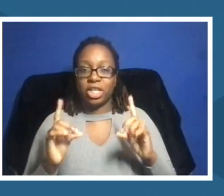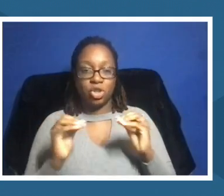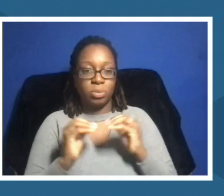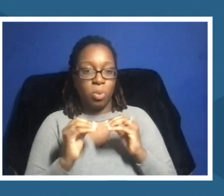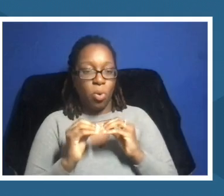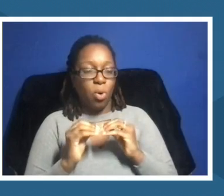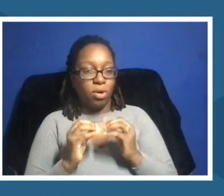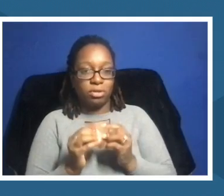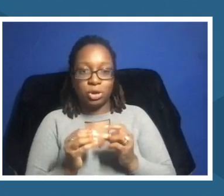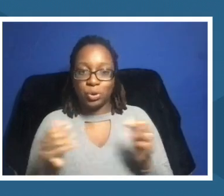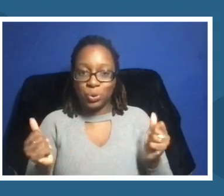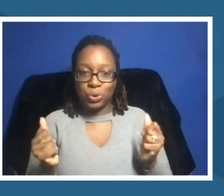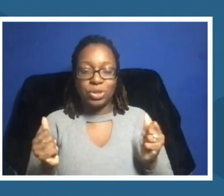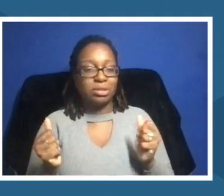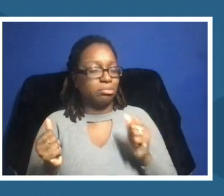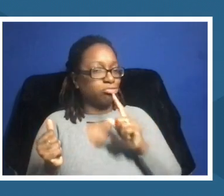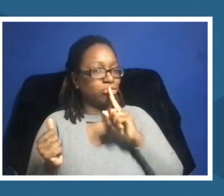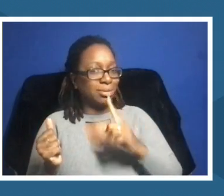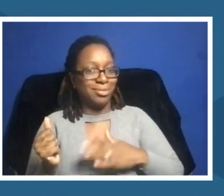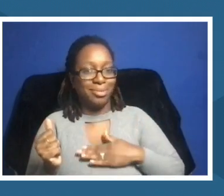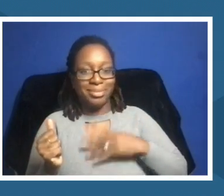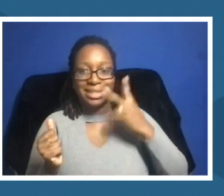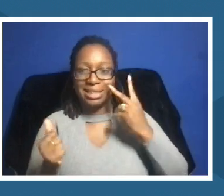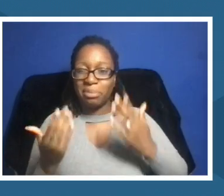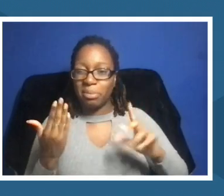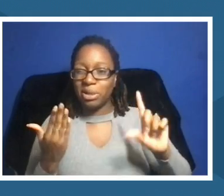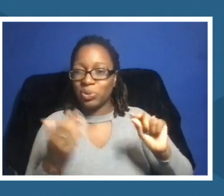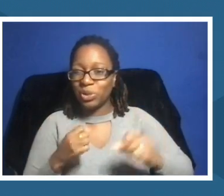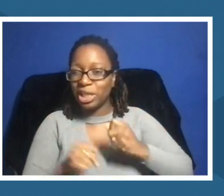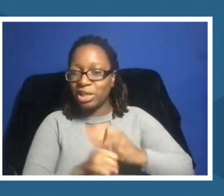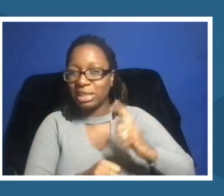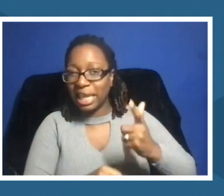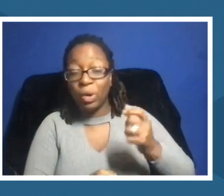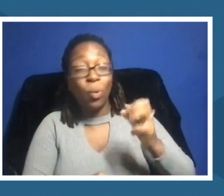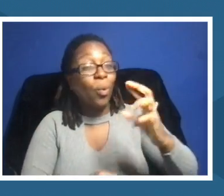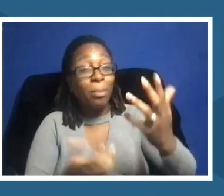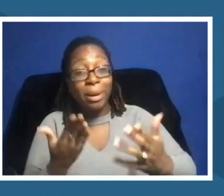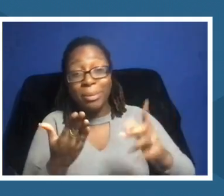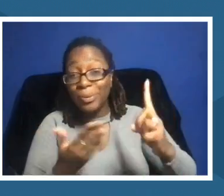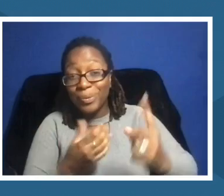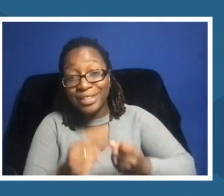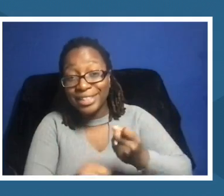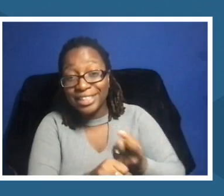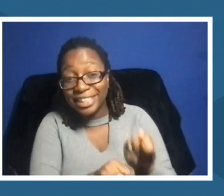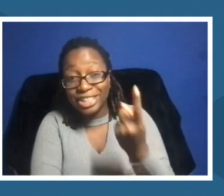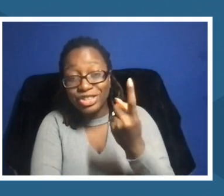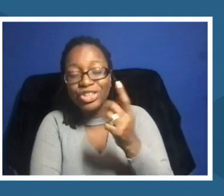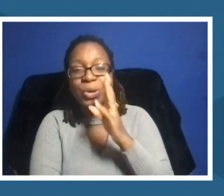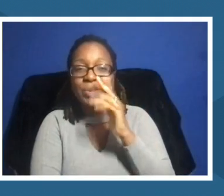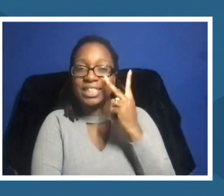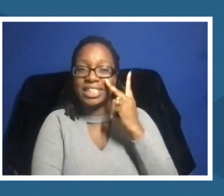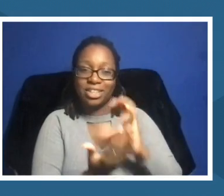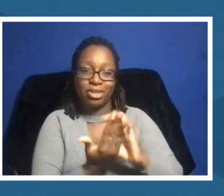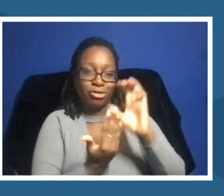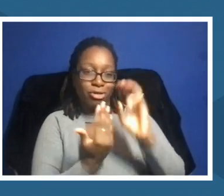see maybe 20 years from now hopefully even just like one year from now changes in the curriculum so that younger people